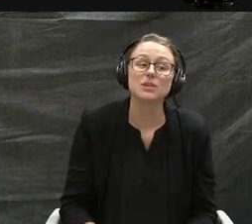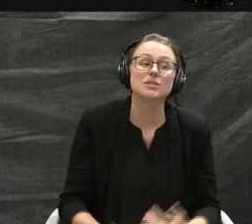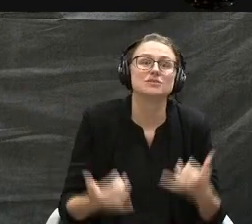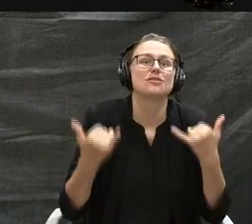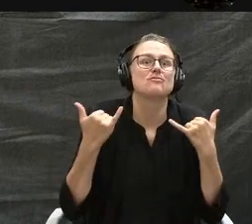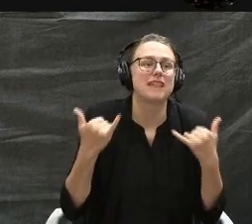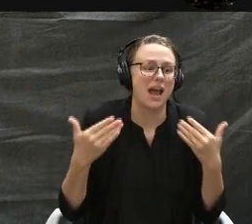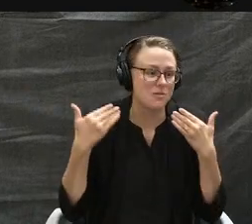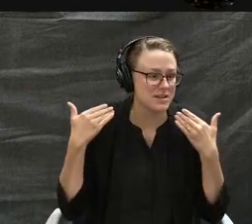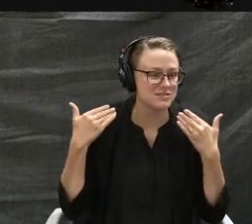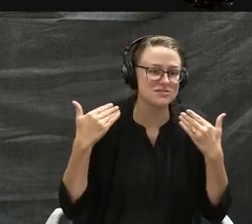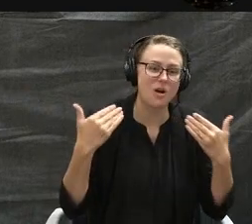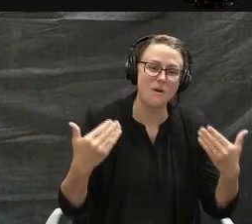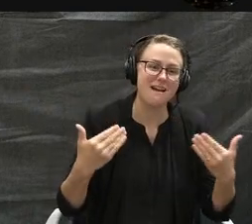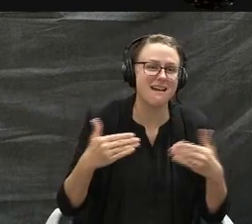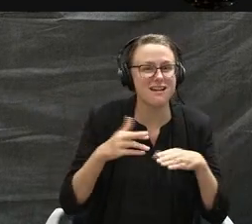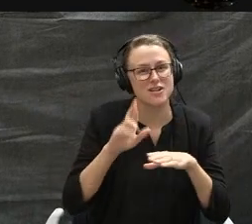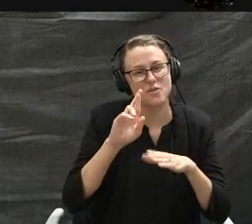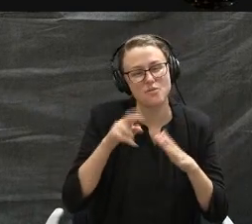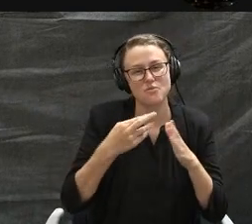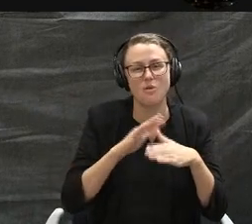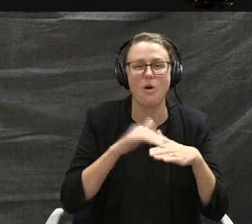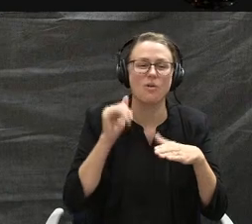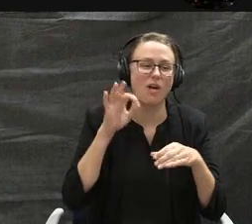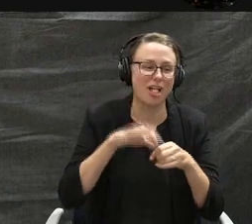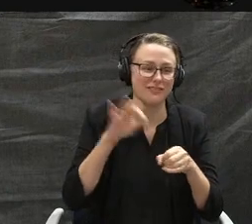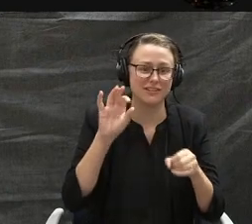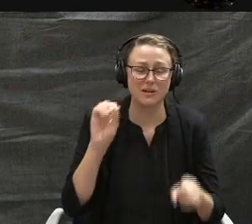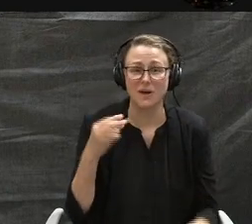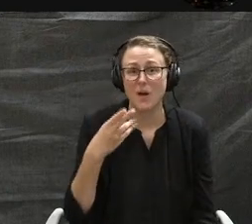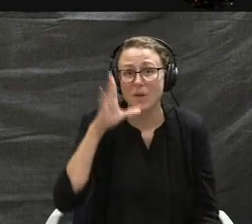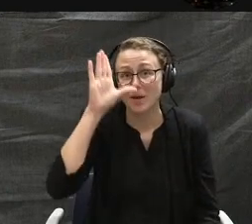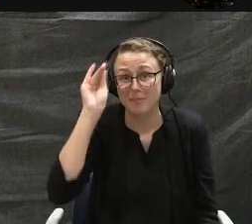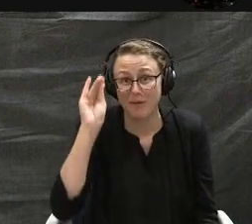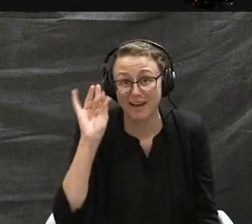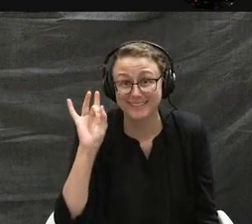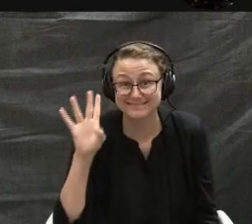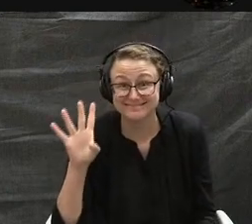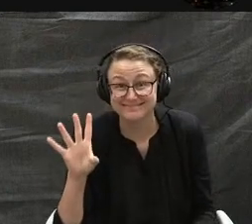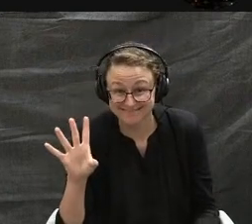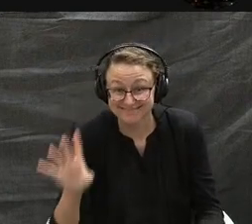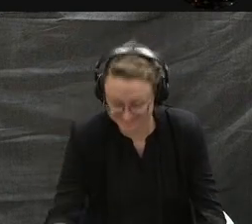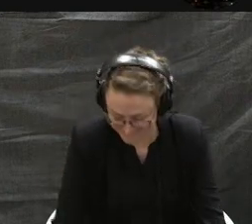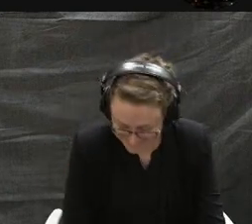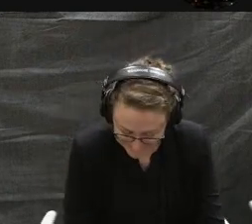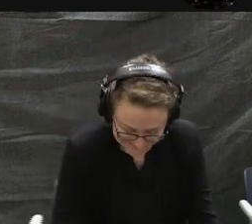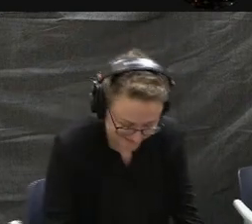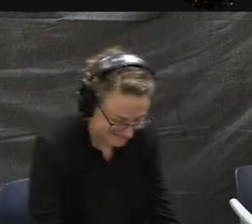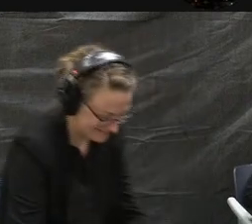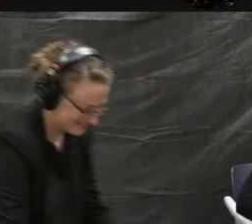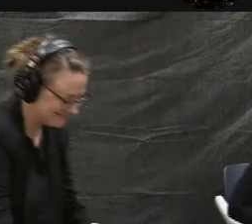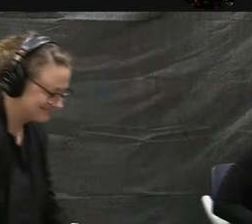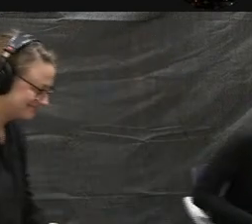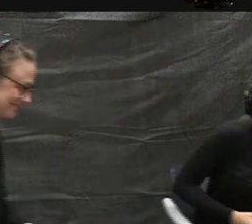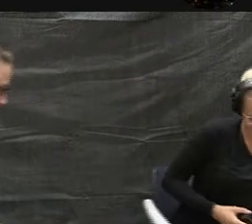call vote. Oh boy. Board members when I call your name. If in favor, please say I